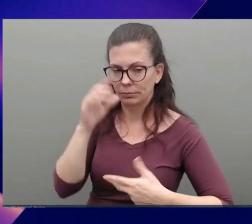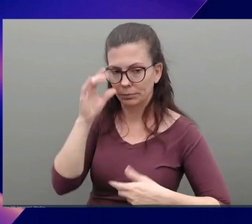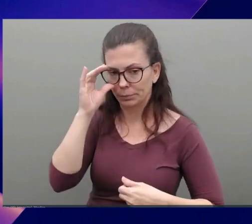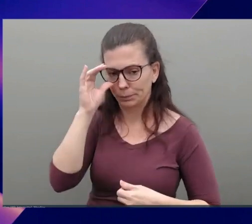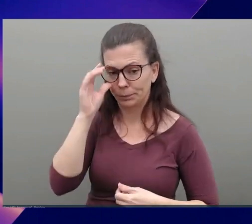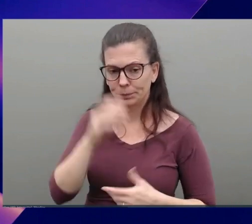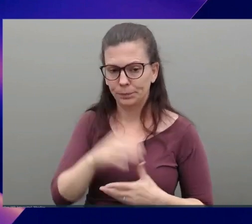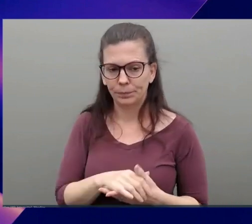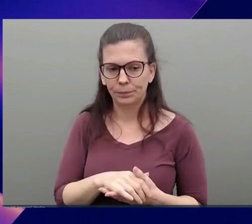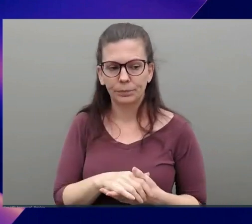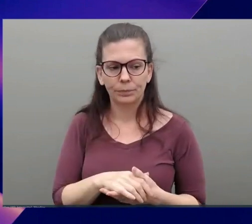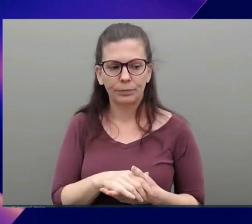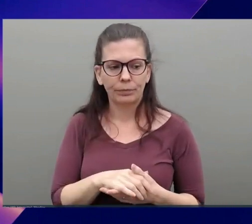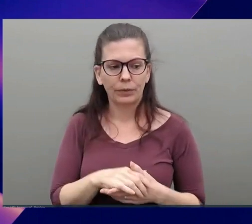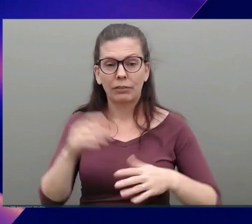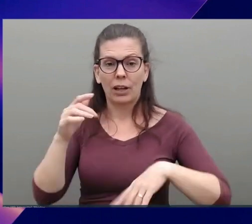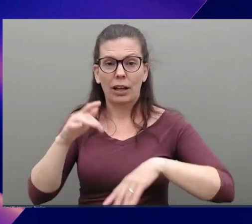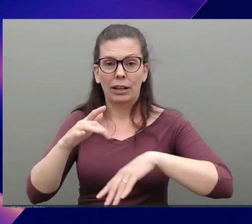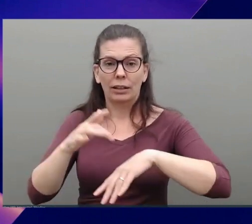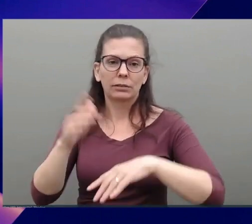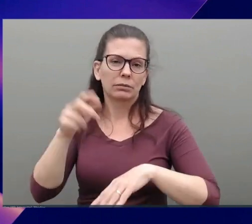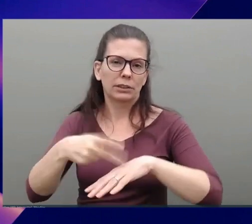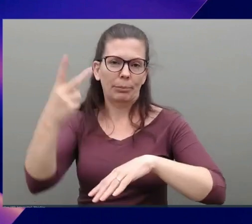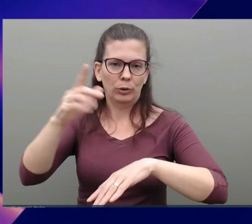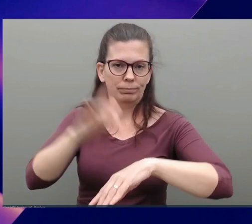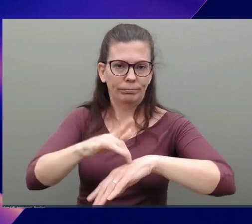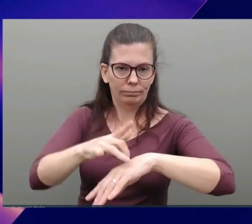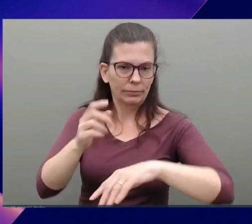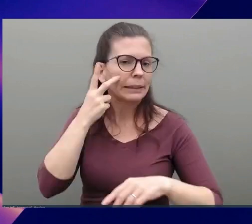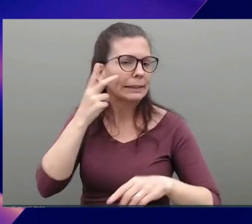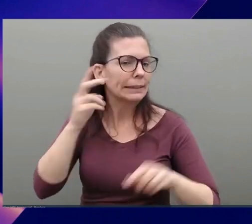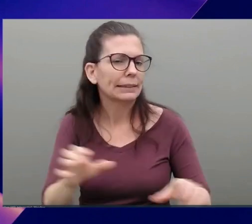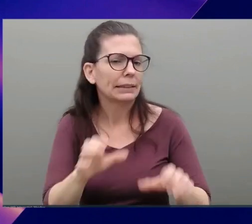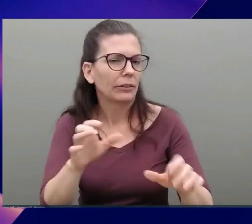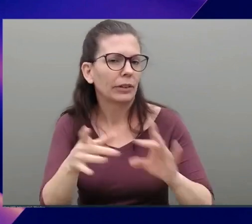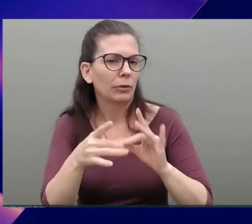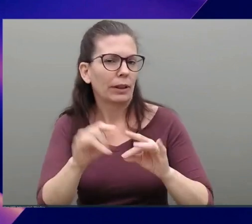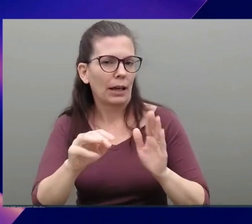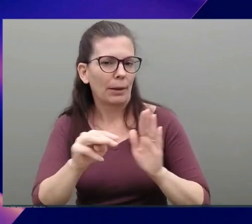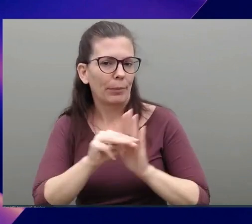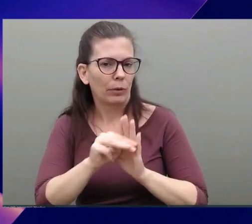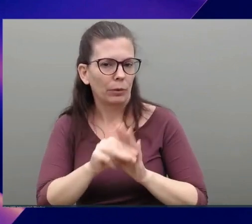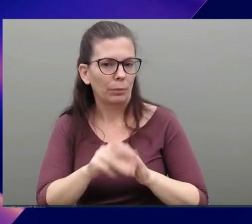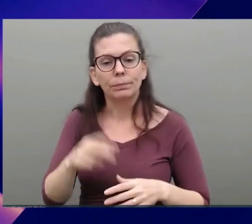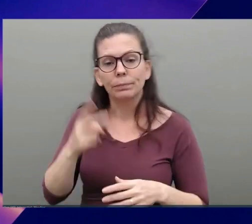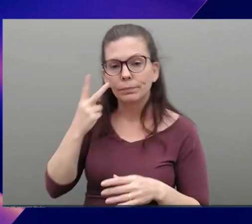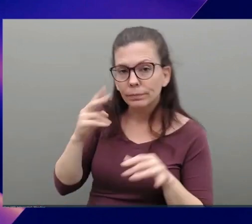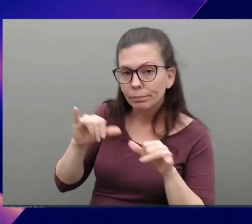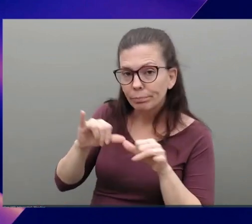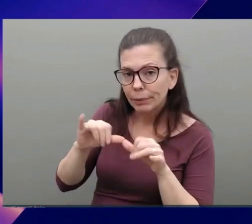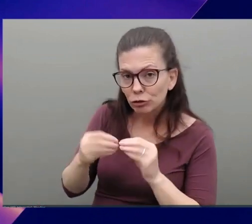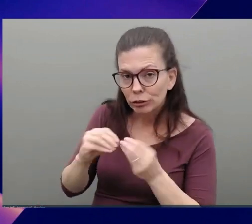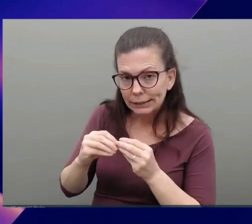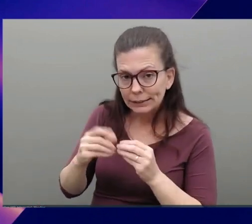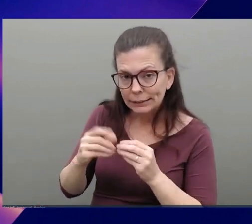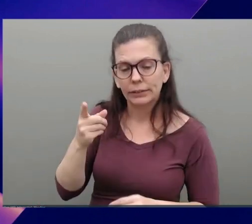When I double click on this, I can see some activity associated with the model, I can see my model metrics, and under Settings,